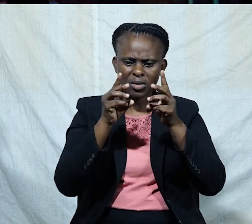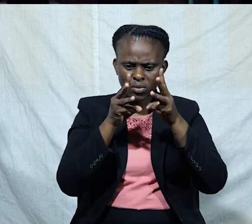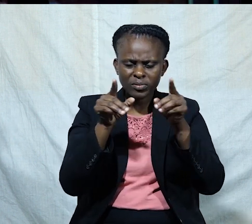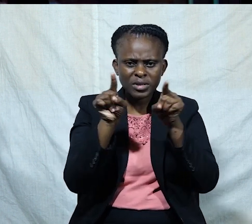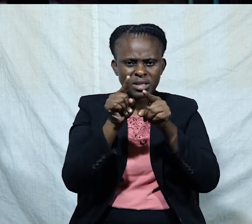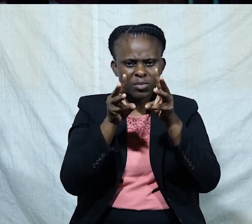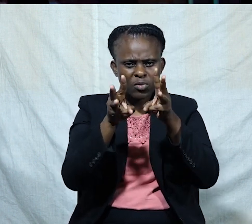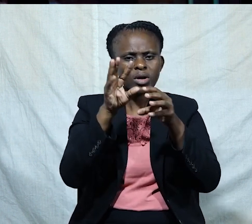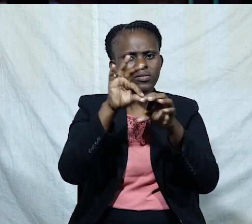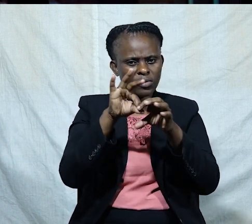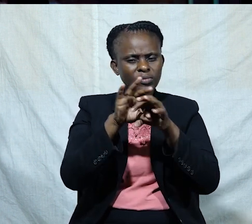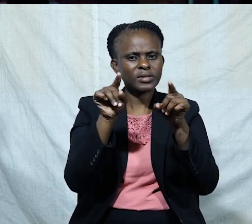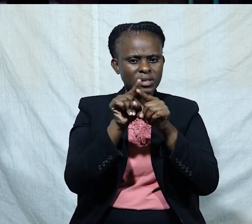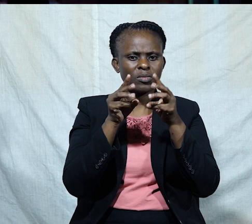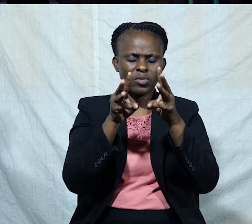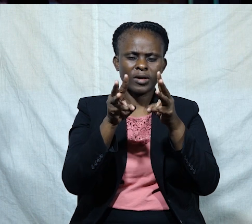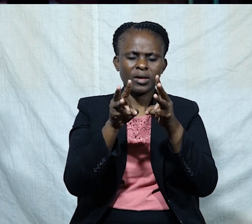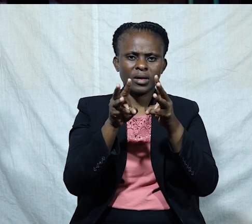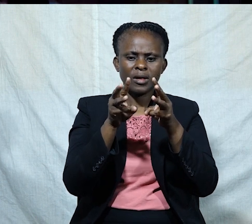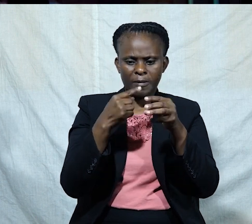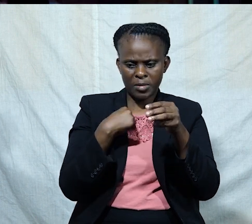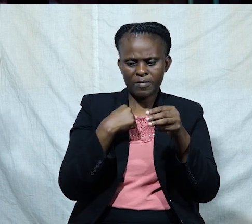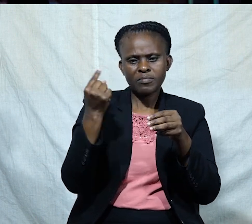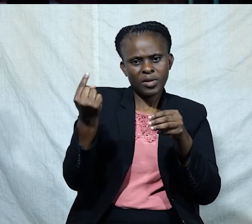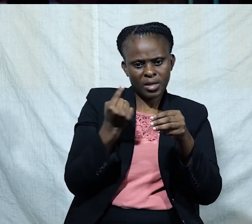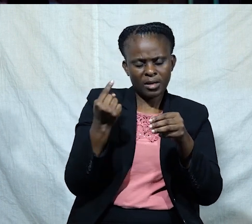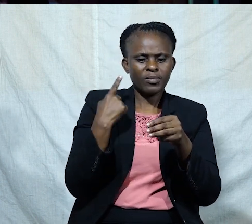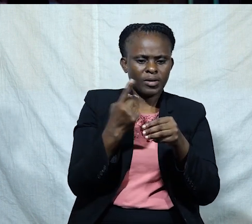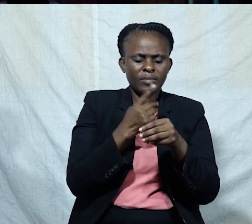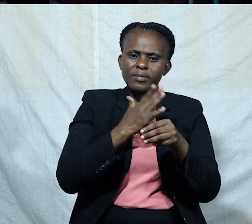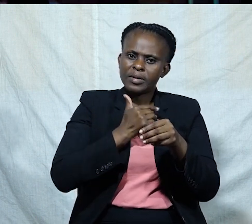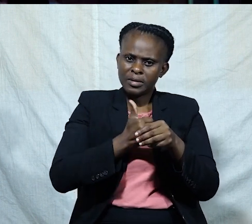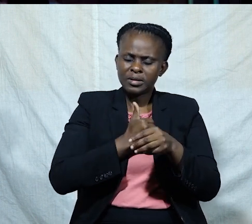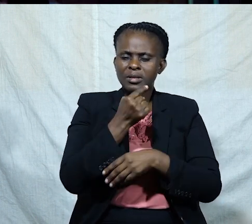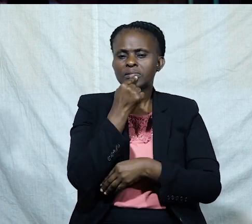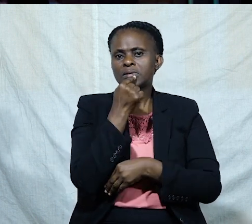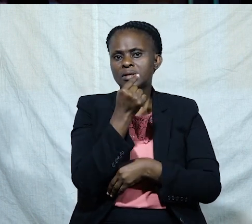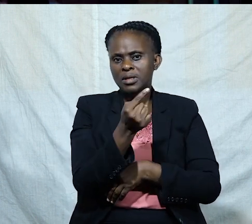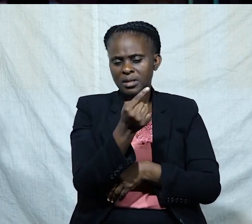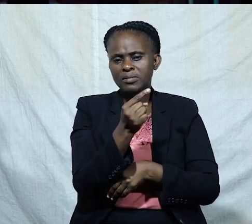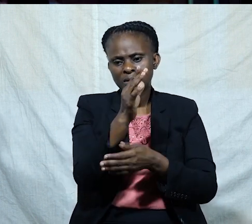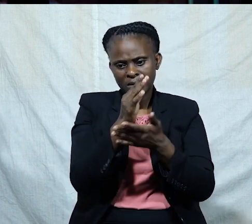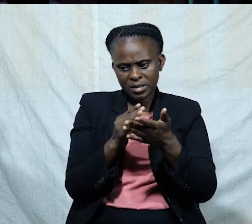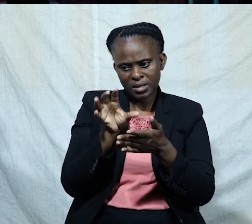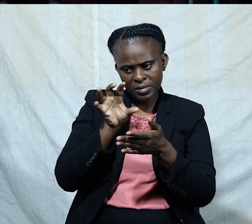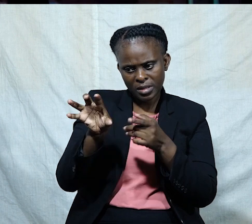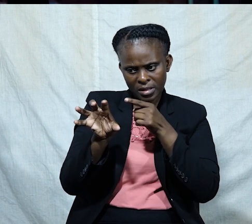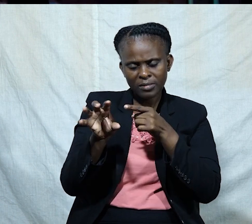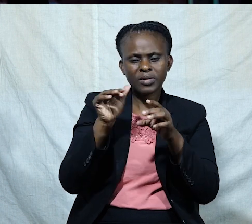So immediately when I came to Parliament, I saw that some sector in the people living with the disability,